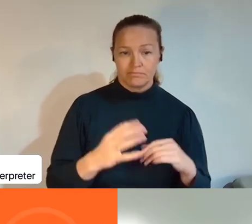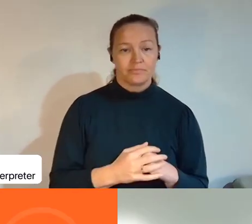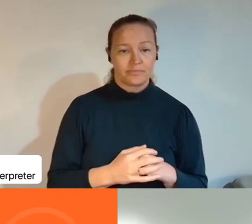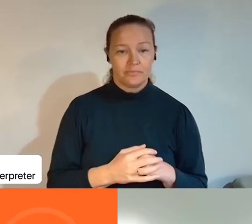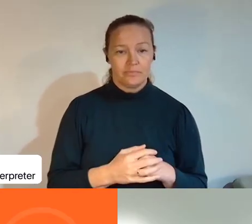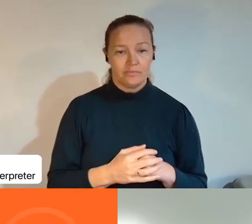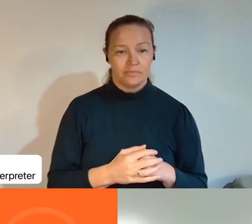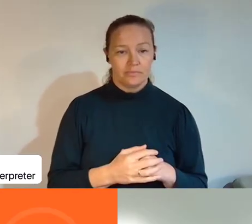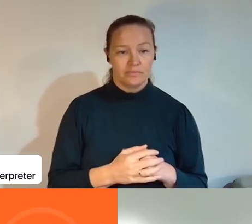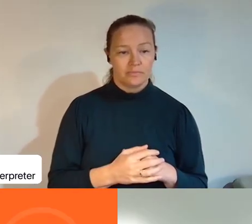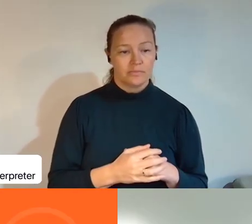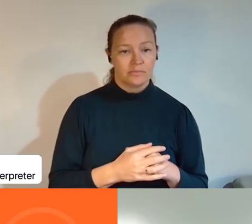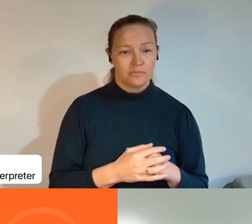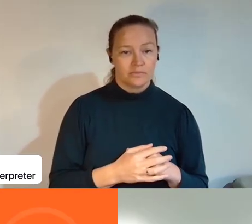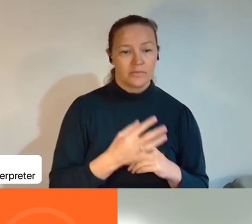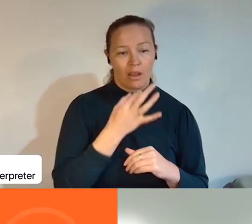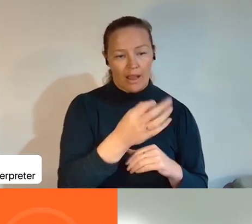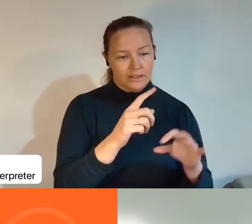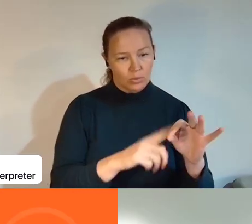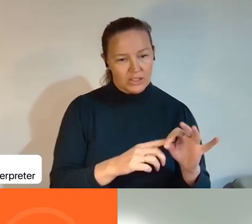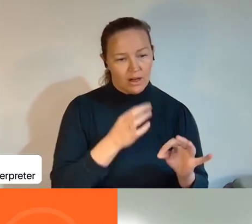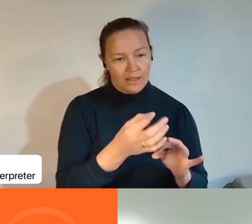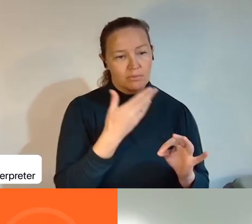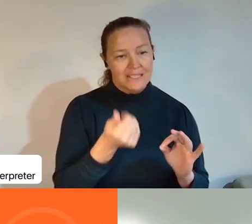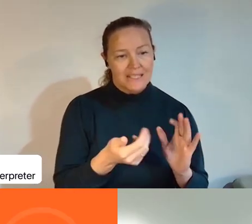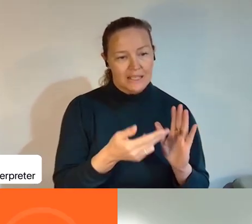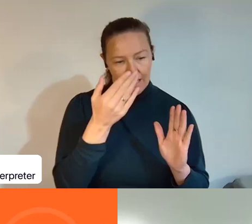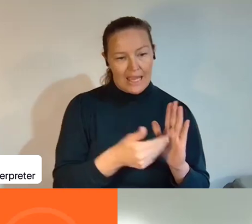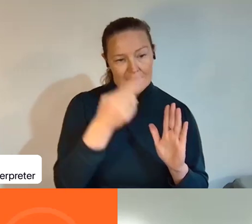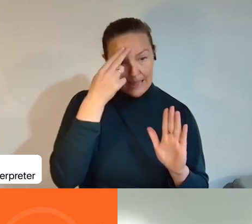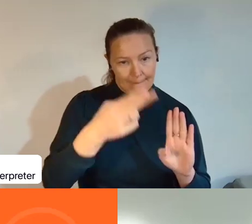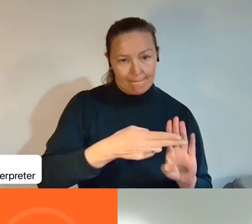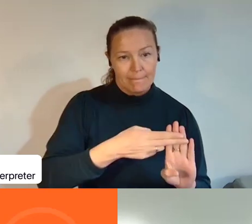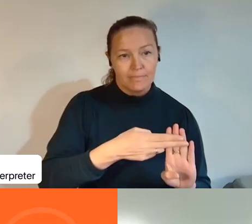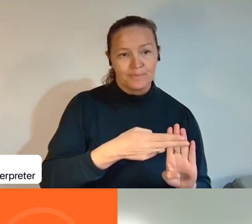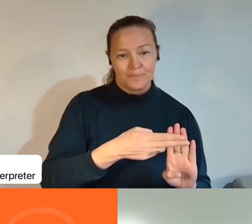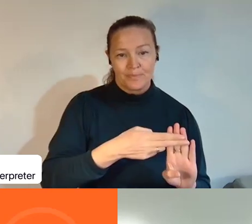part where I asked the person to put their name on the paper. I wasn't going to send it anywhere